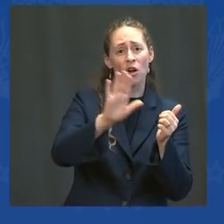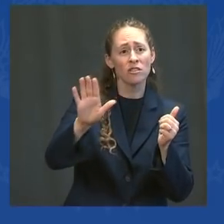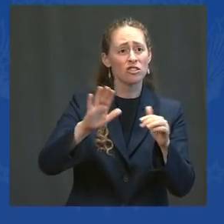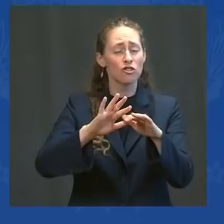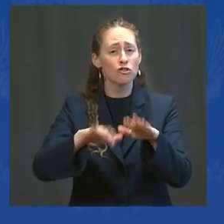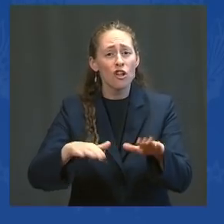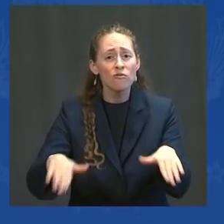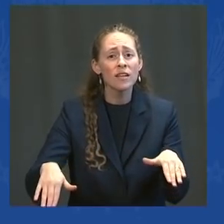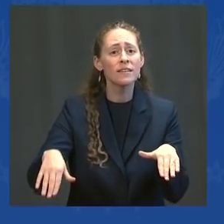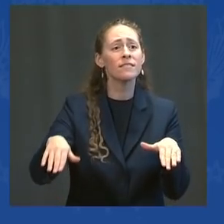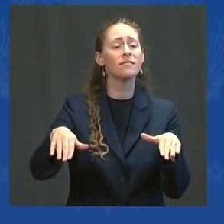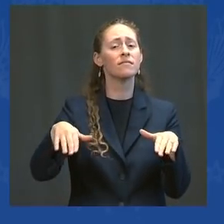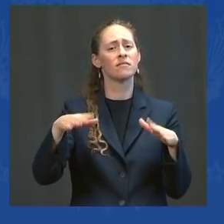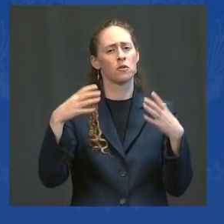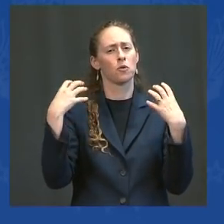And you have our most profound gratitude.